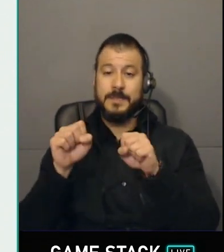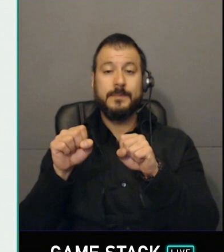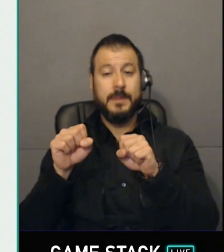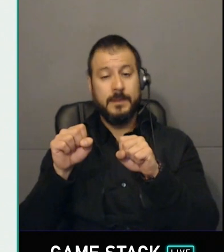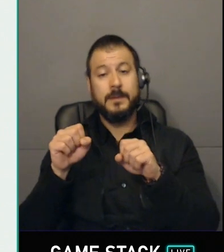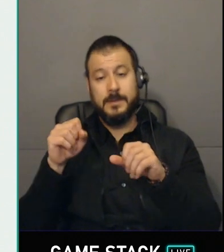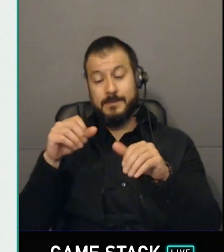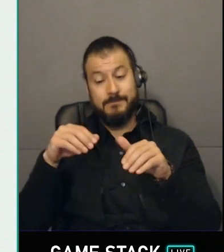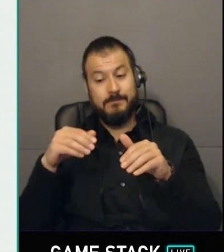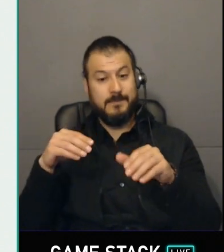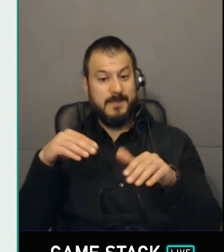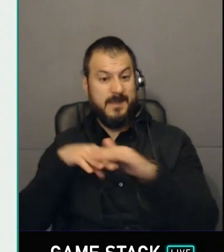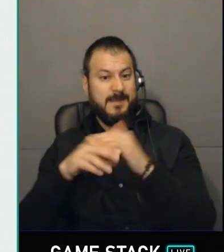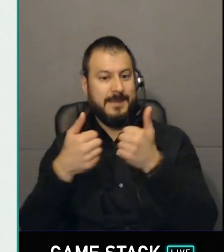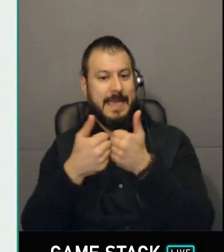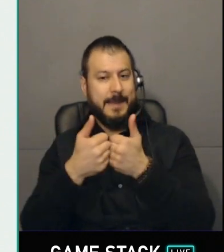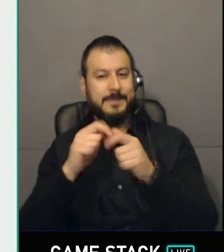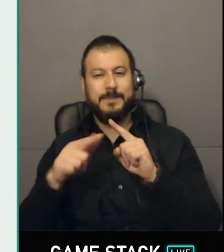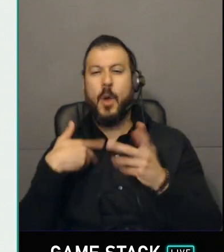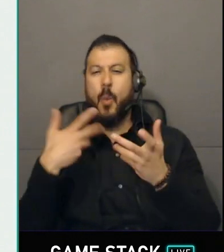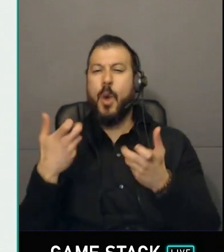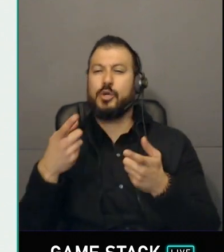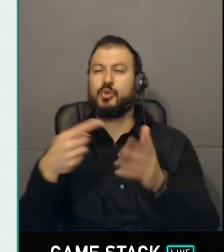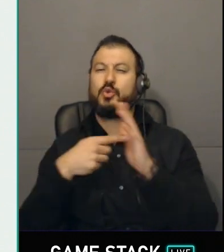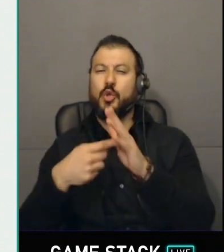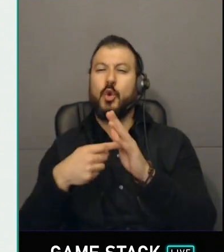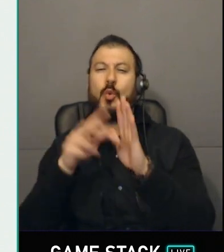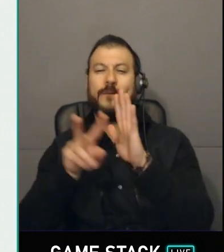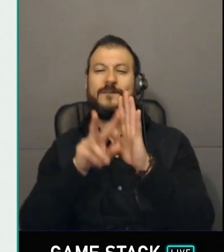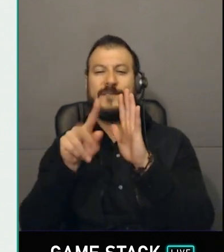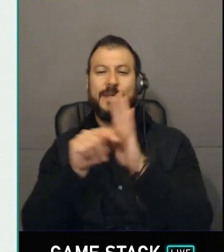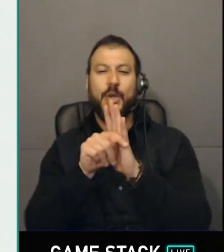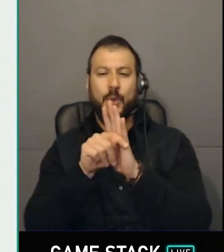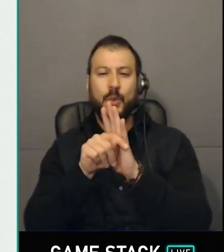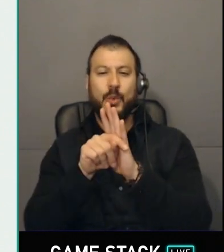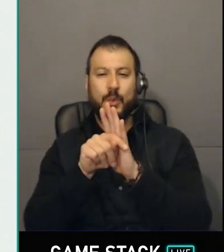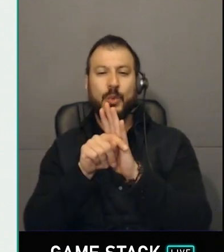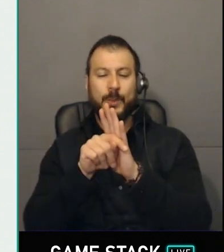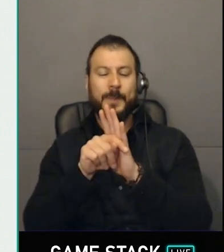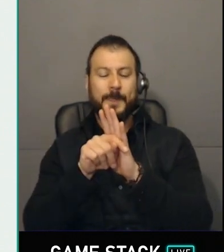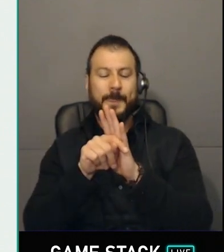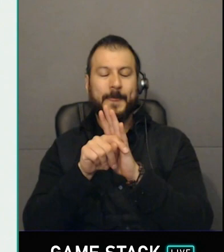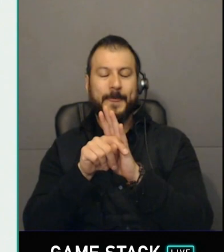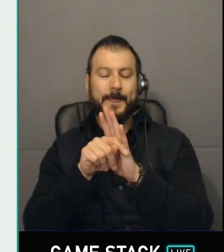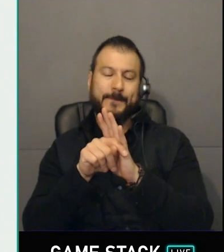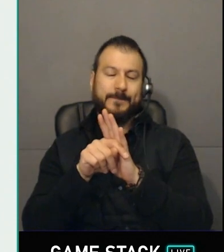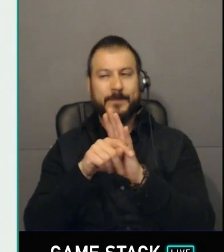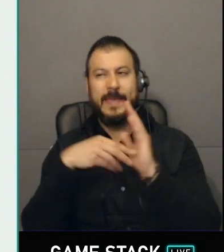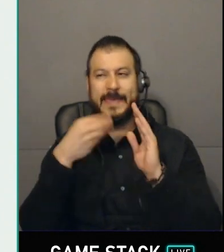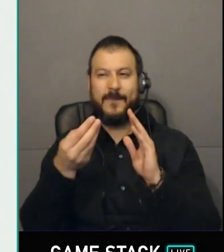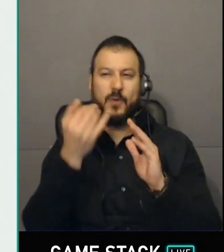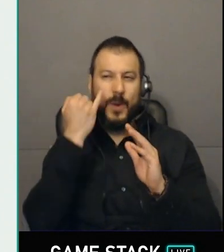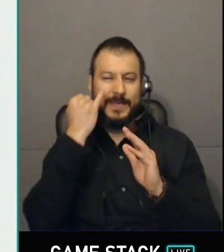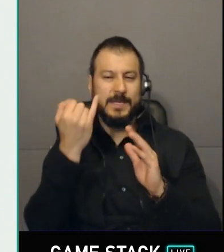but I'd like to play you a little video here that'll give you an idea of what Soundscape is all about.